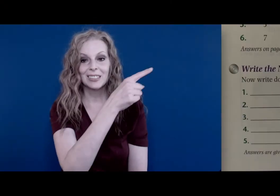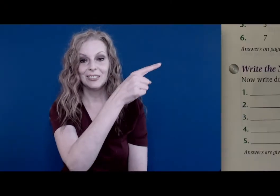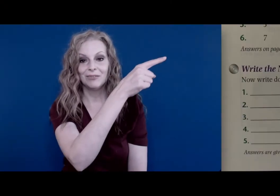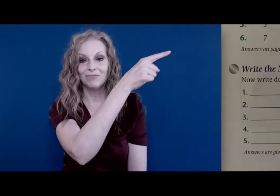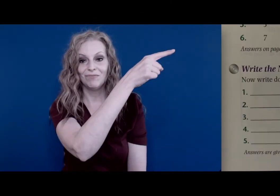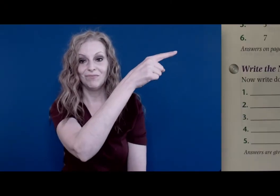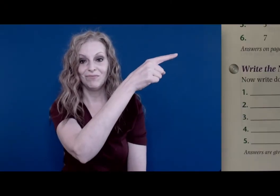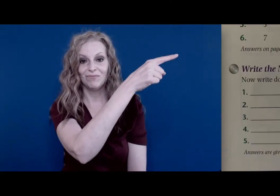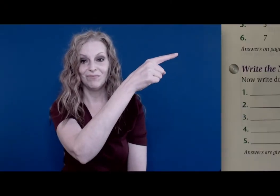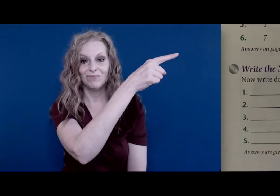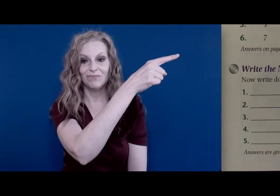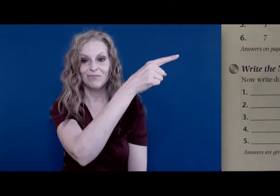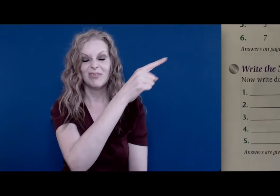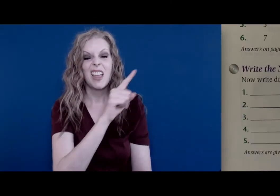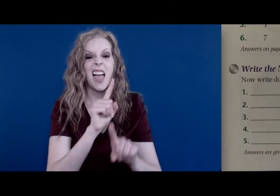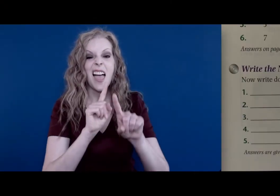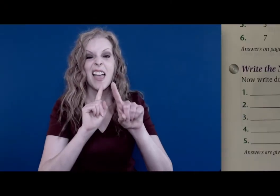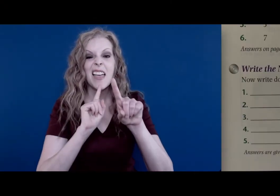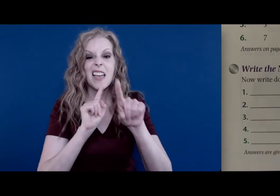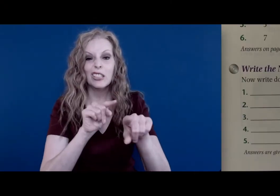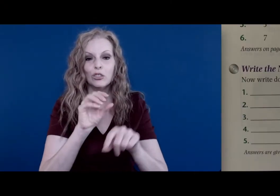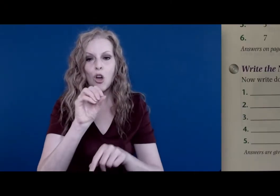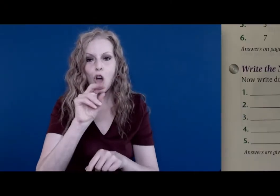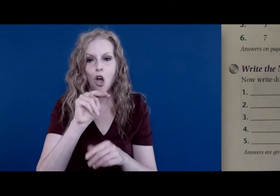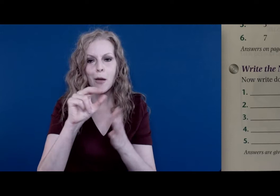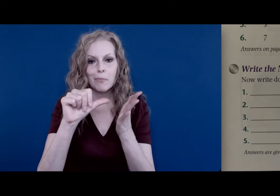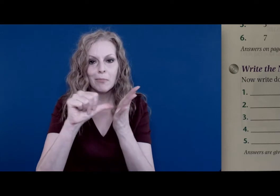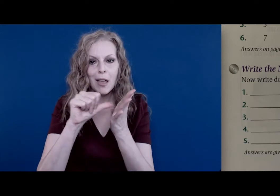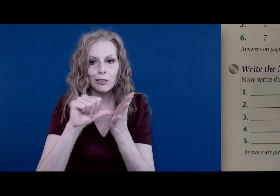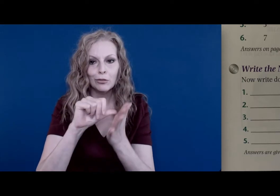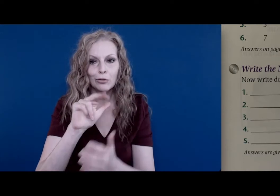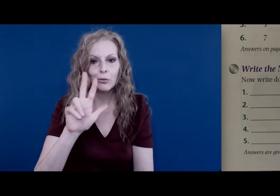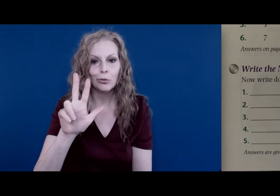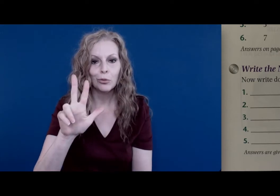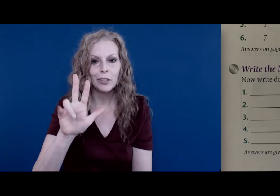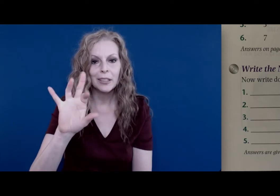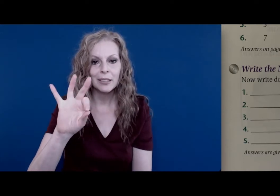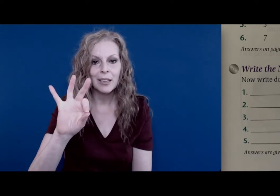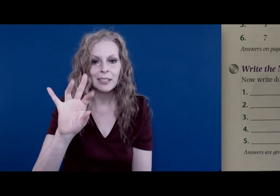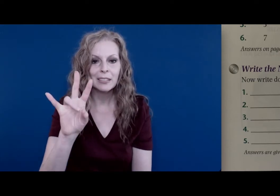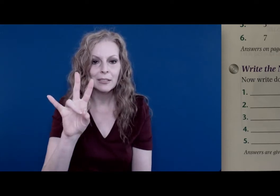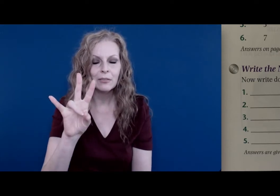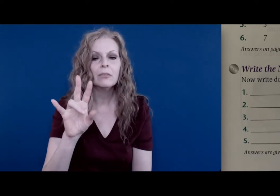See at the top it says, "Answers on page 397."